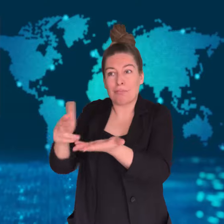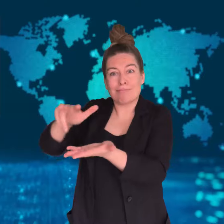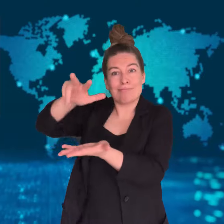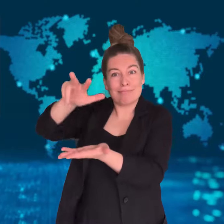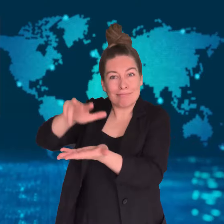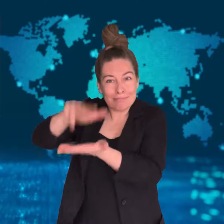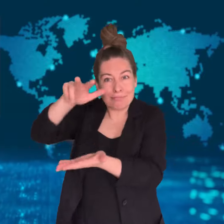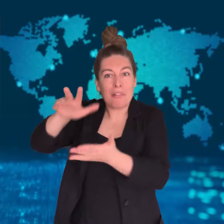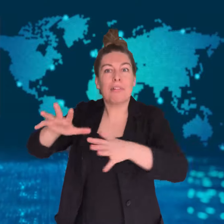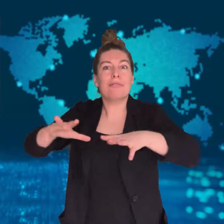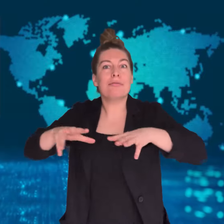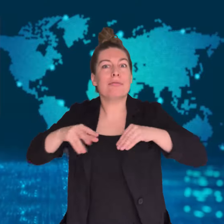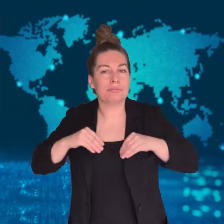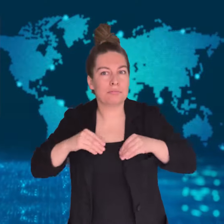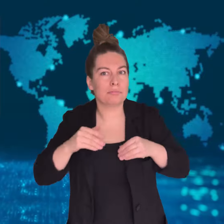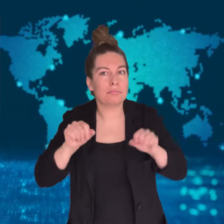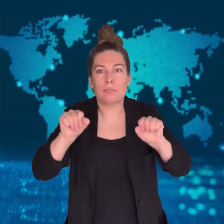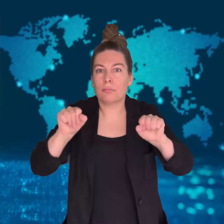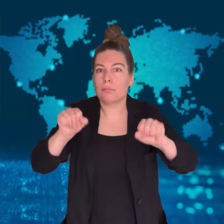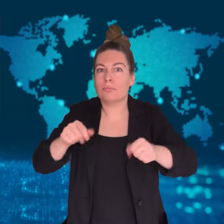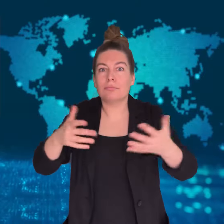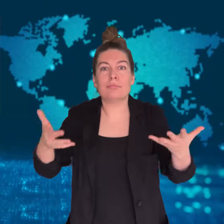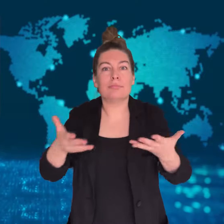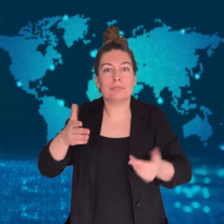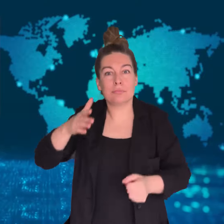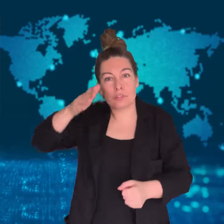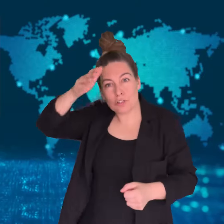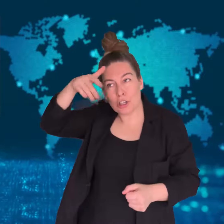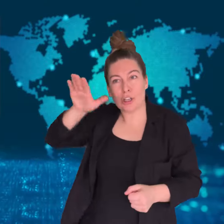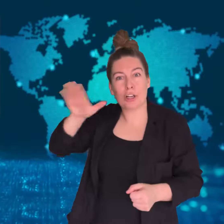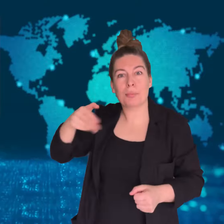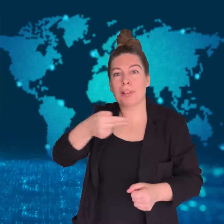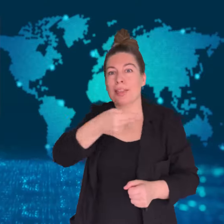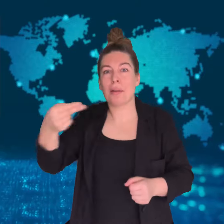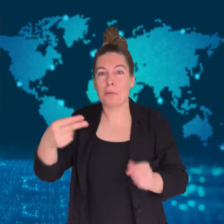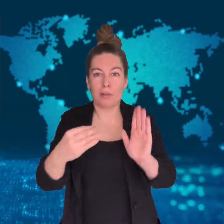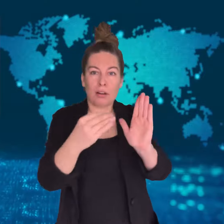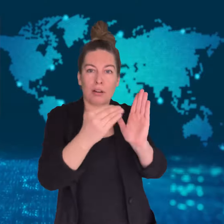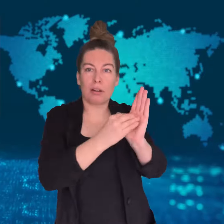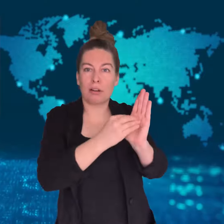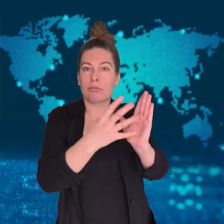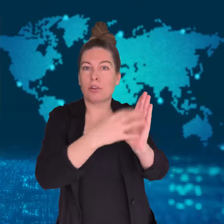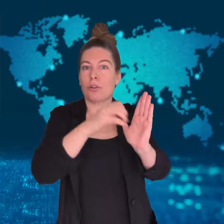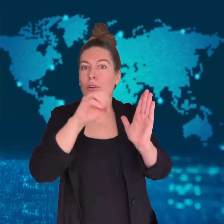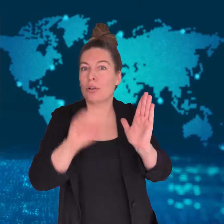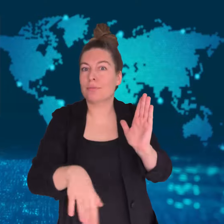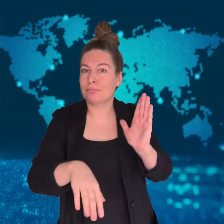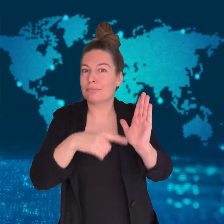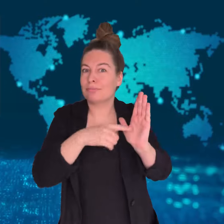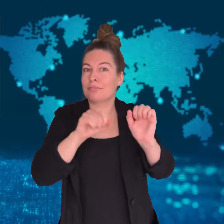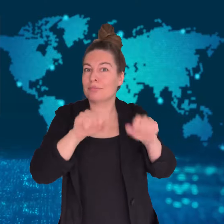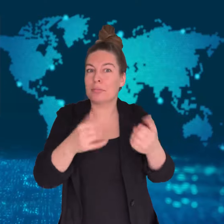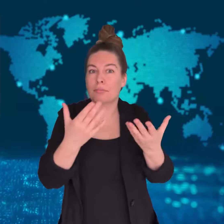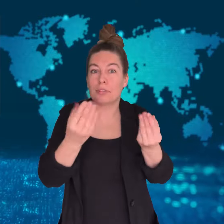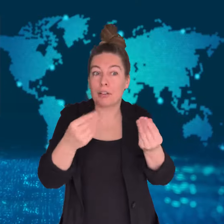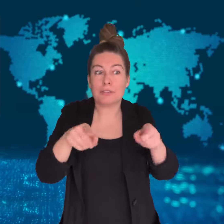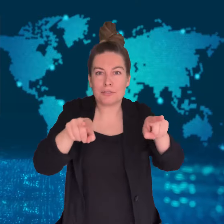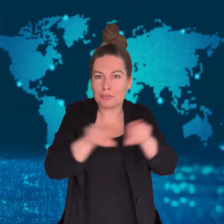If Colorado's ruling had been allowed to stand,